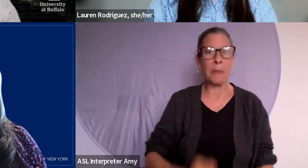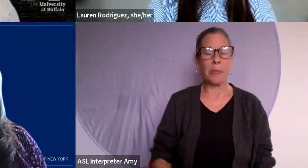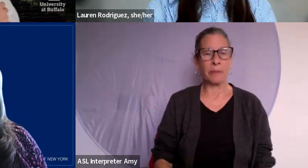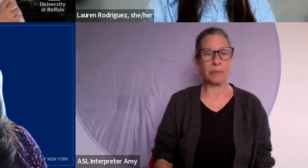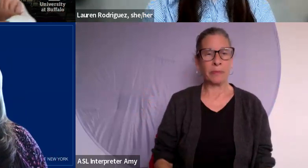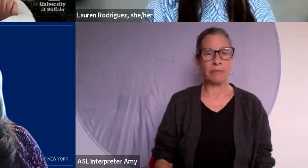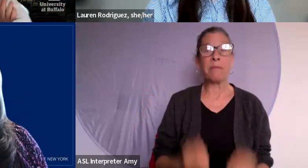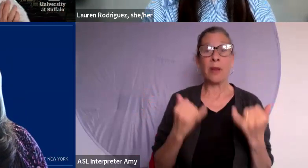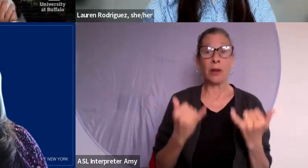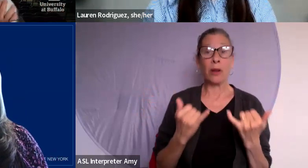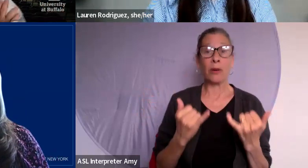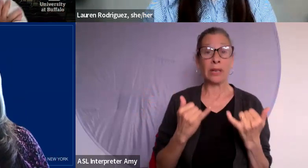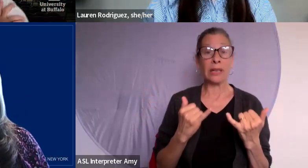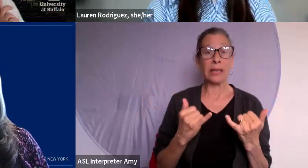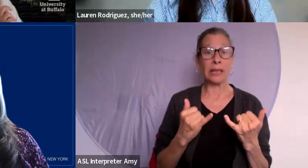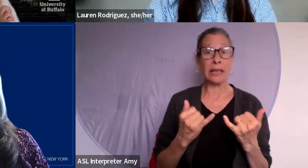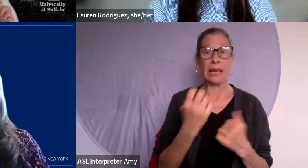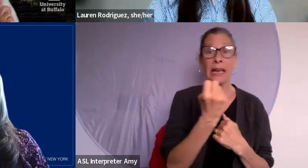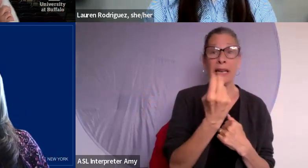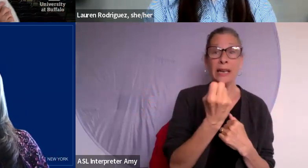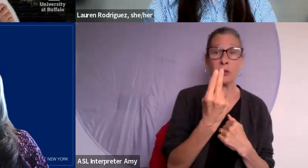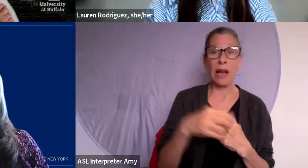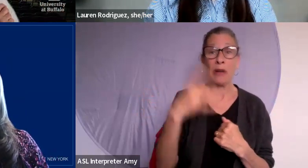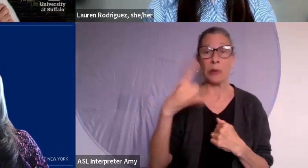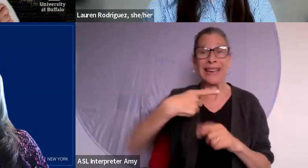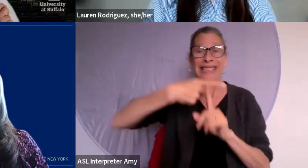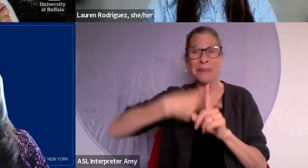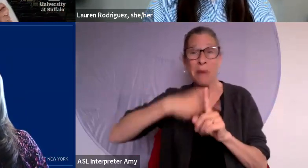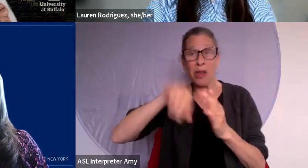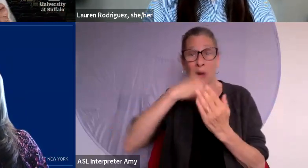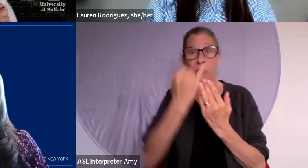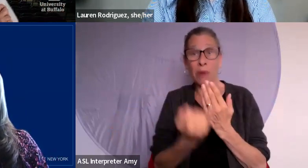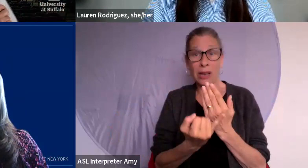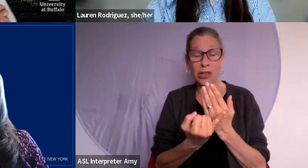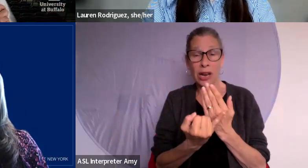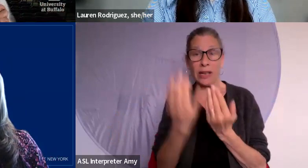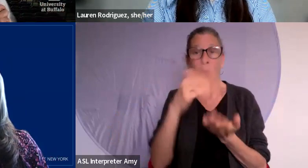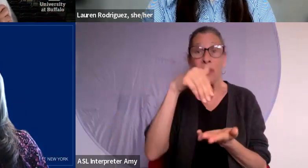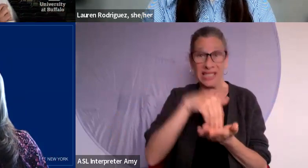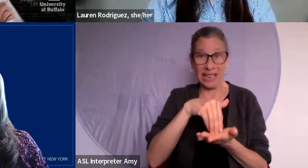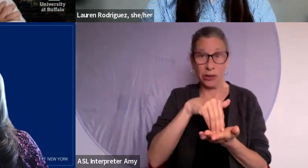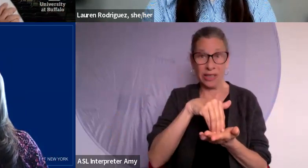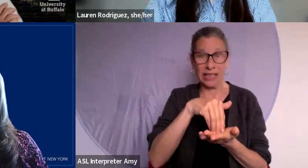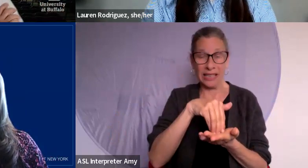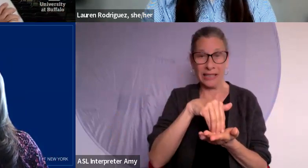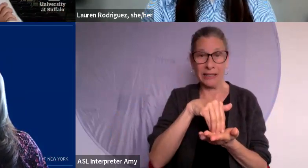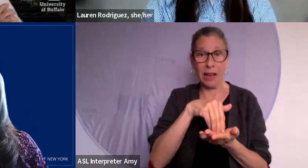are currently in a 12 to 18 month project where we are doing this centrally, as Tim had mentioned, and our hope is, once